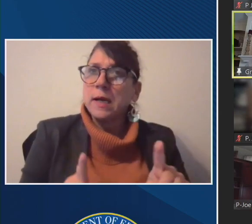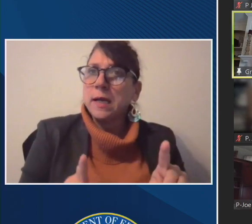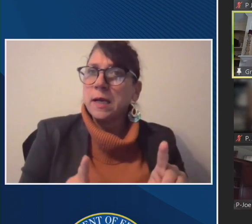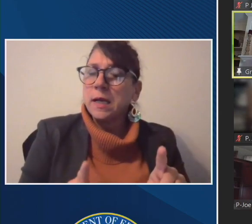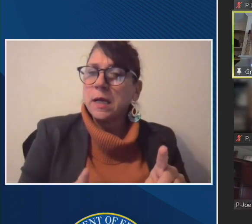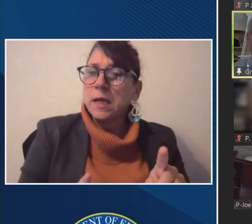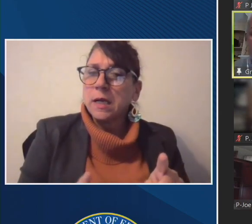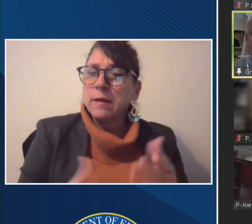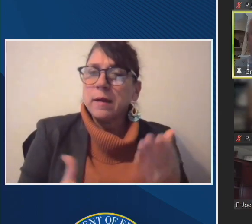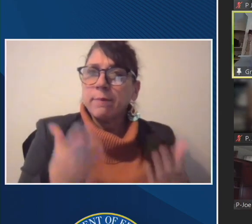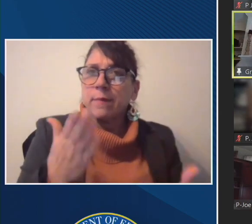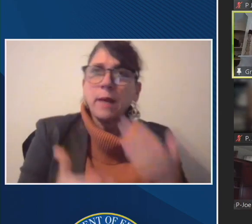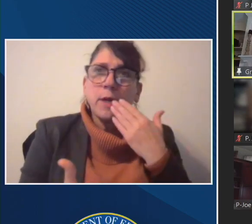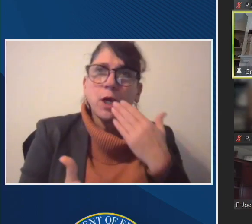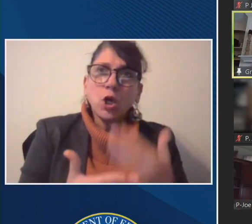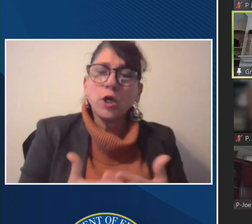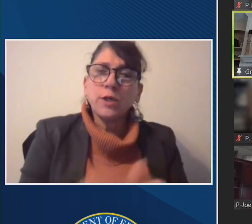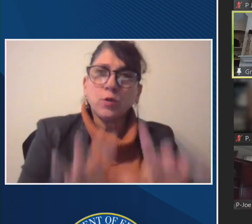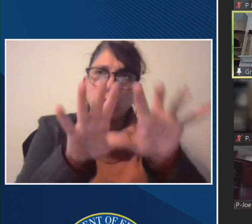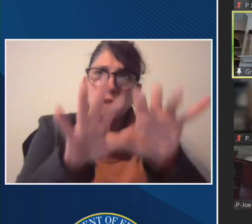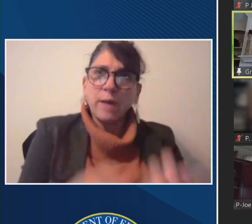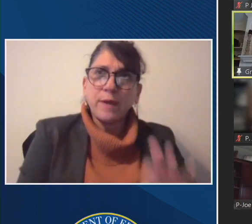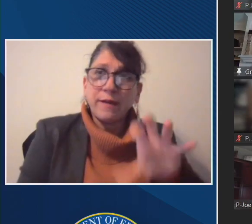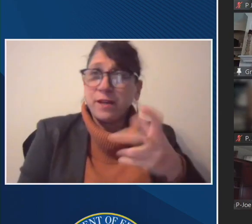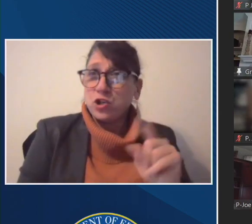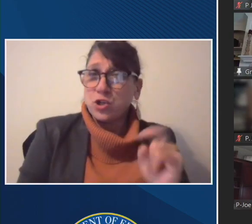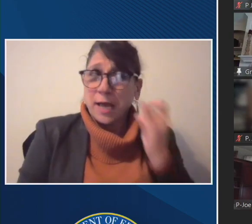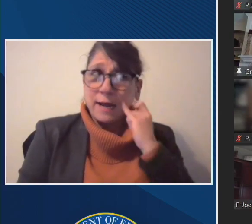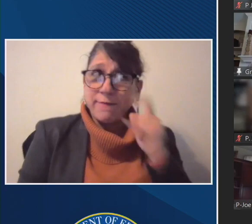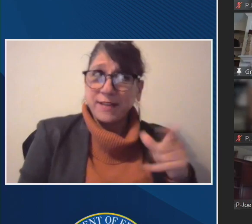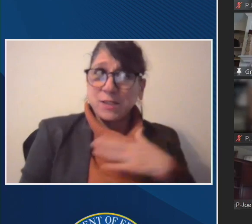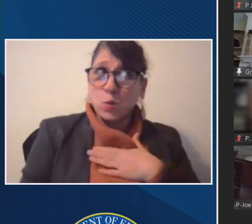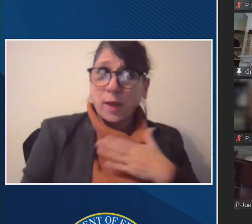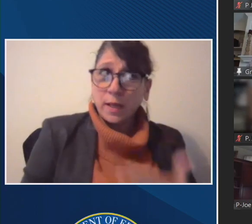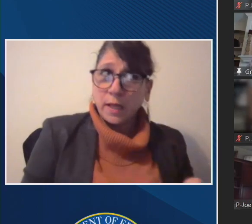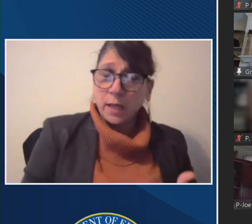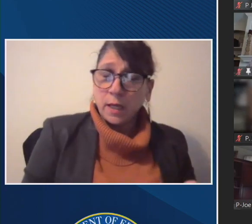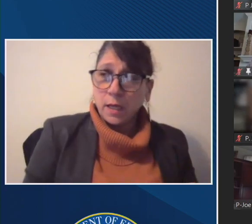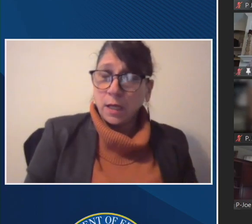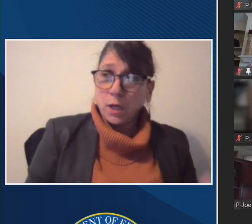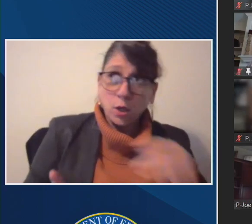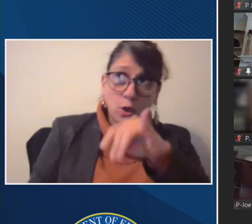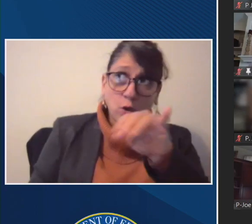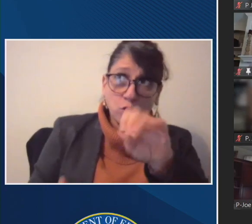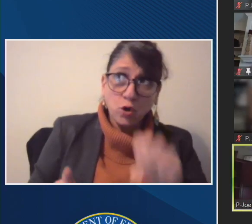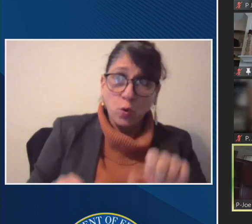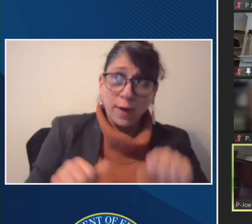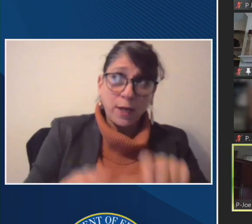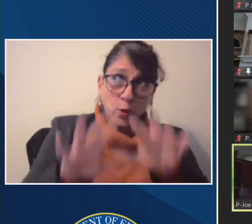put it into- place in the chat if he's willing to do so. Joe, if you would. Okay, Joe, can you do that, please? Yep.